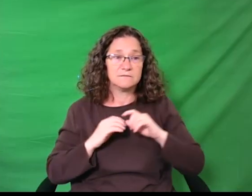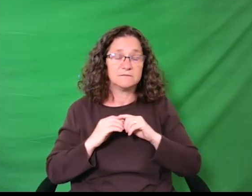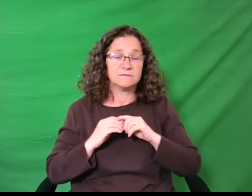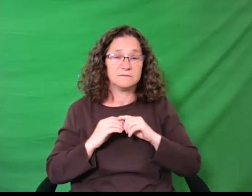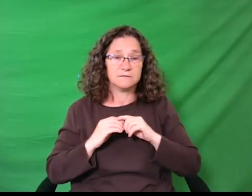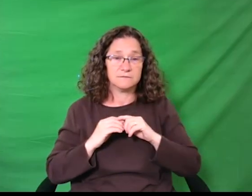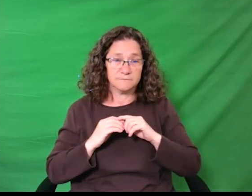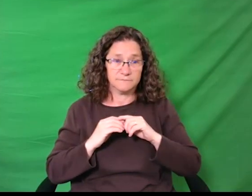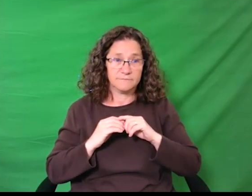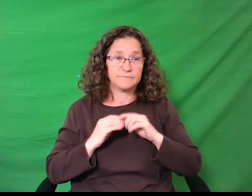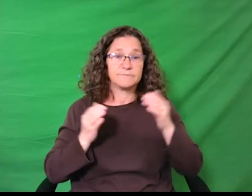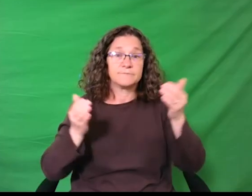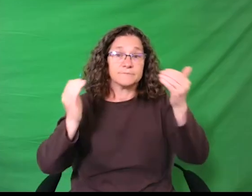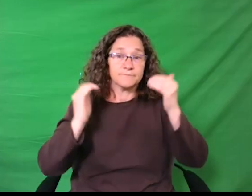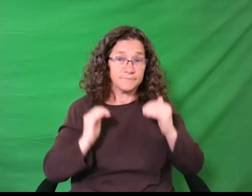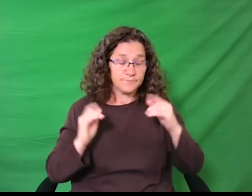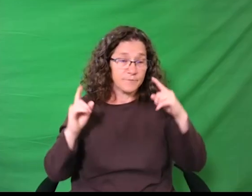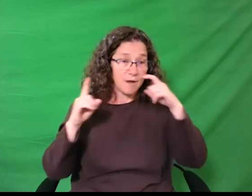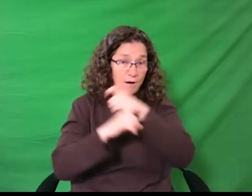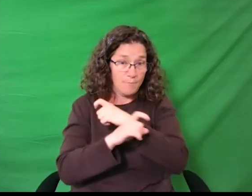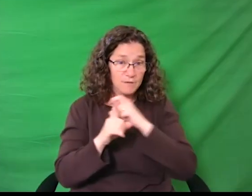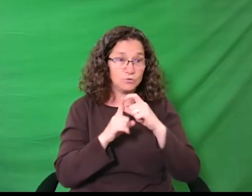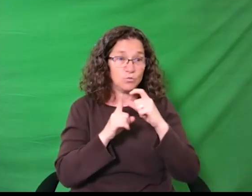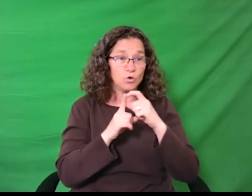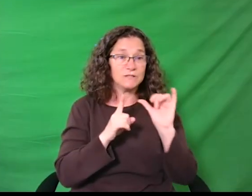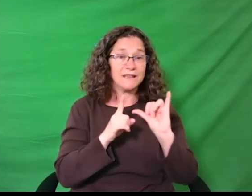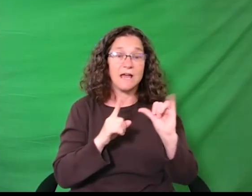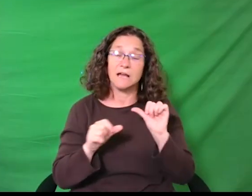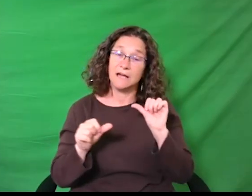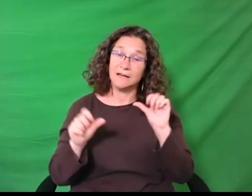Complex words like the science of reading.